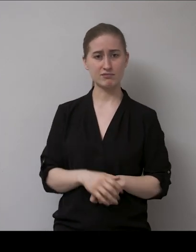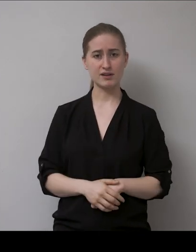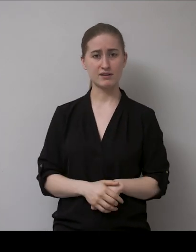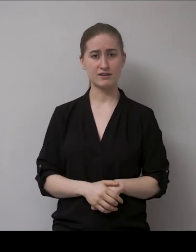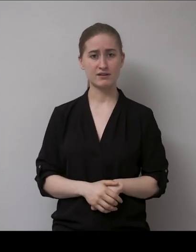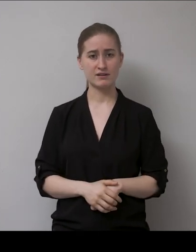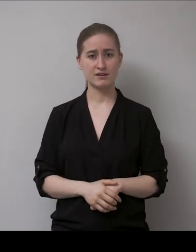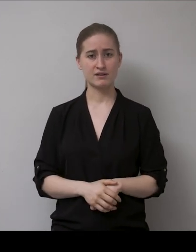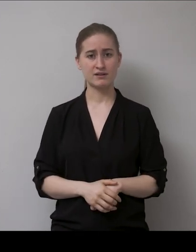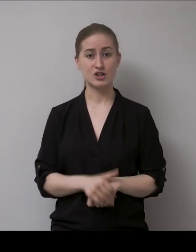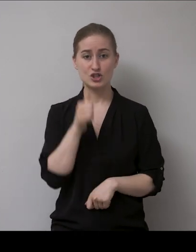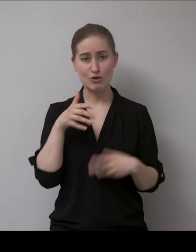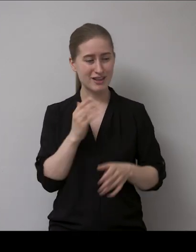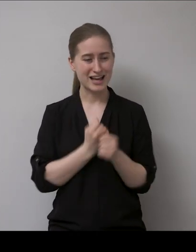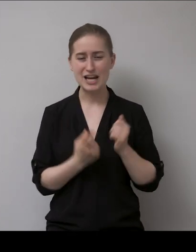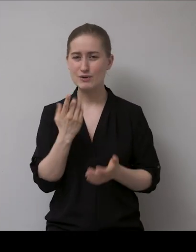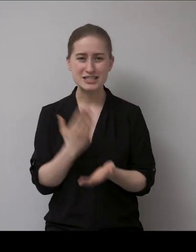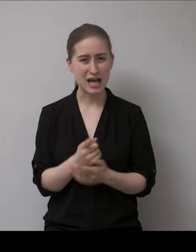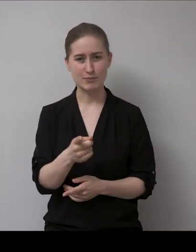Don't let anyone stop you or silence you.